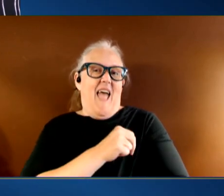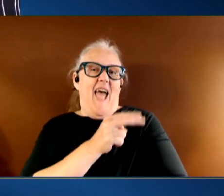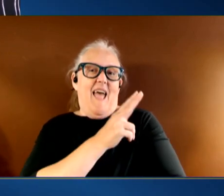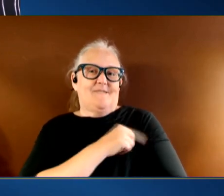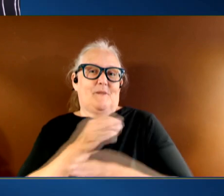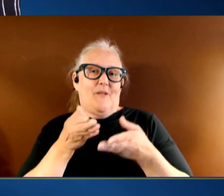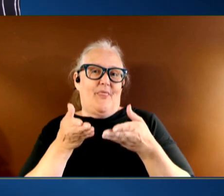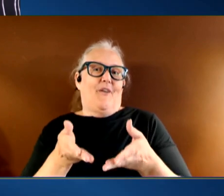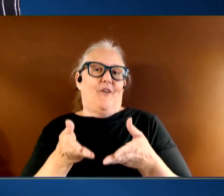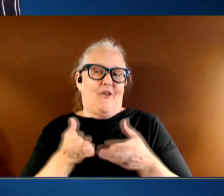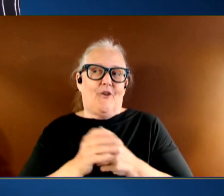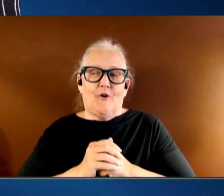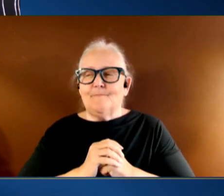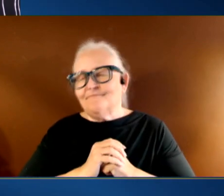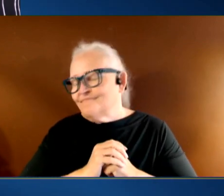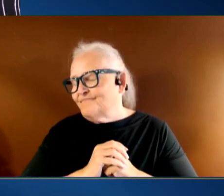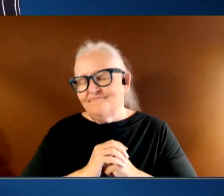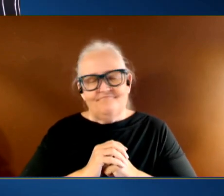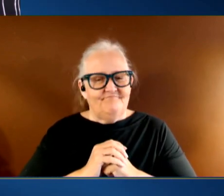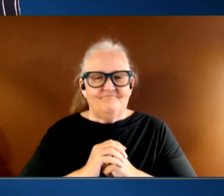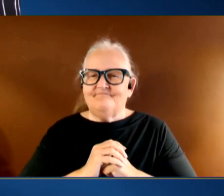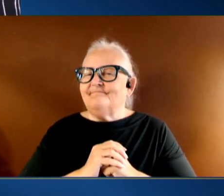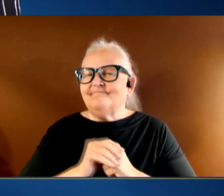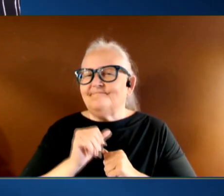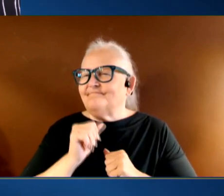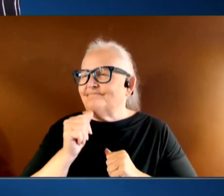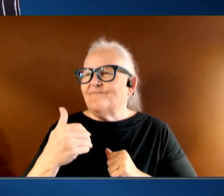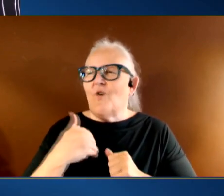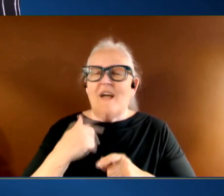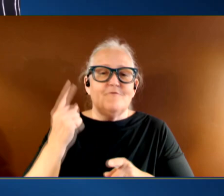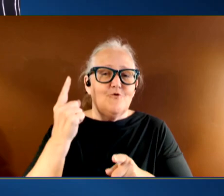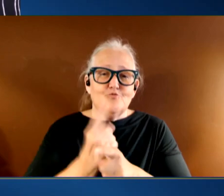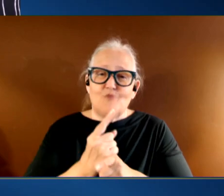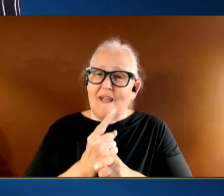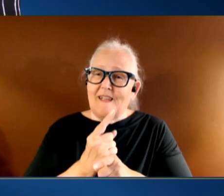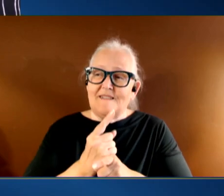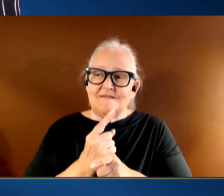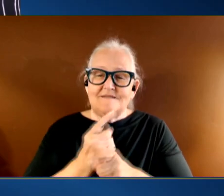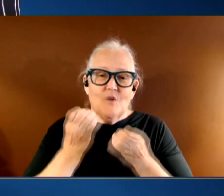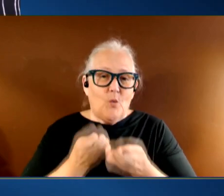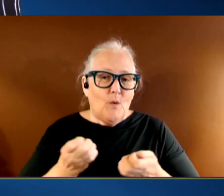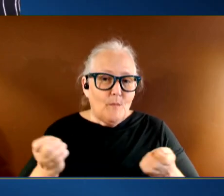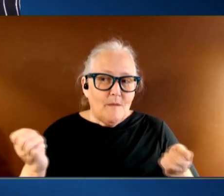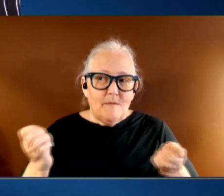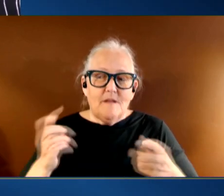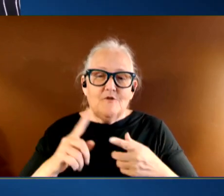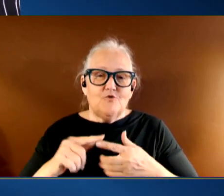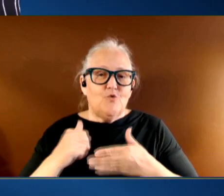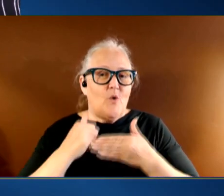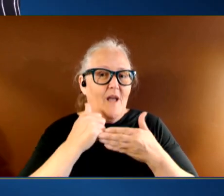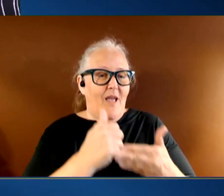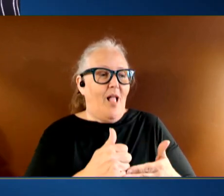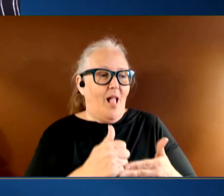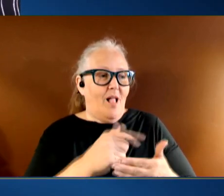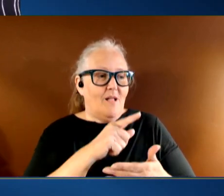does not have the proper tools to, you know, help sickle cell warriors. And that's where I come in,